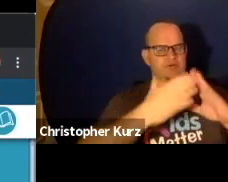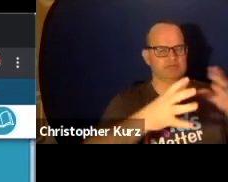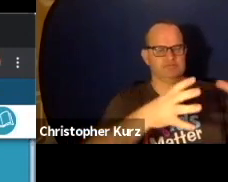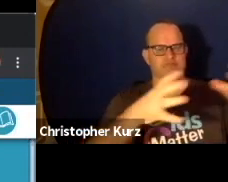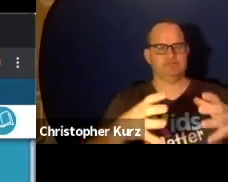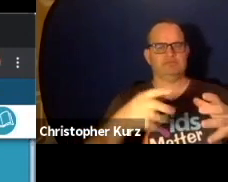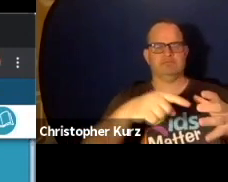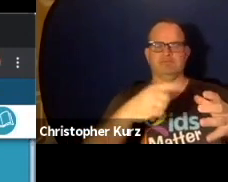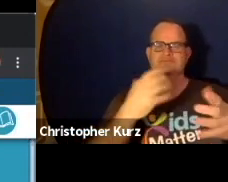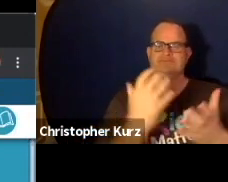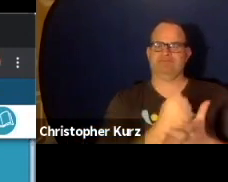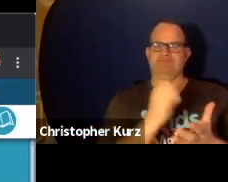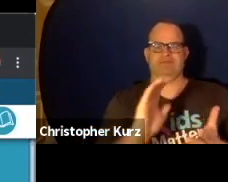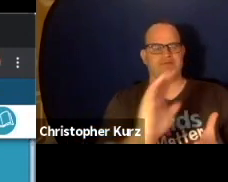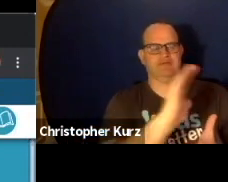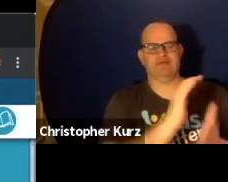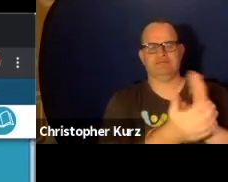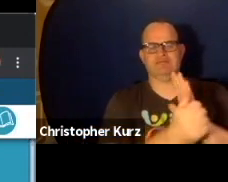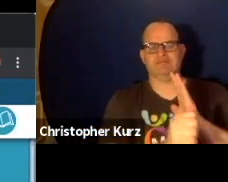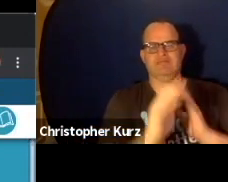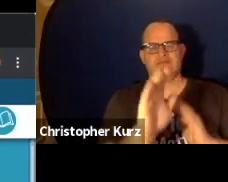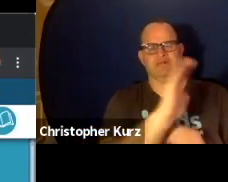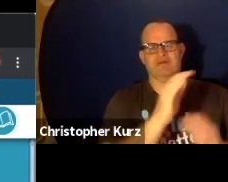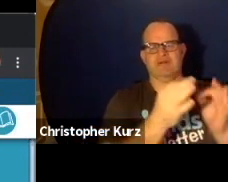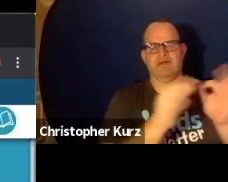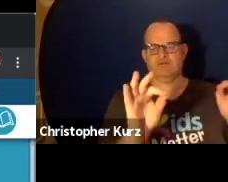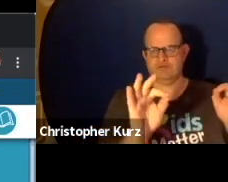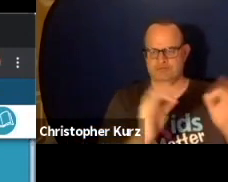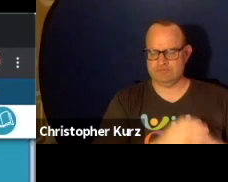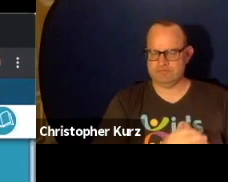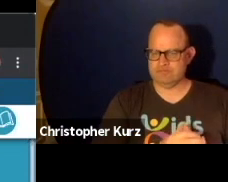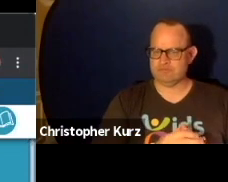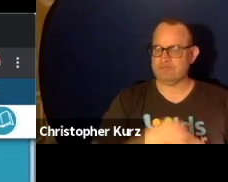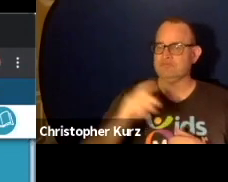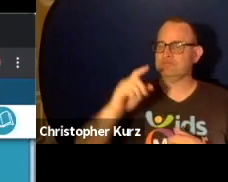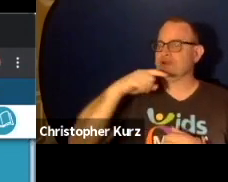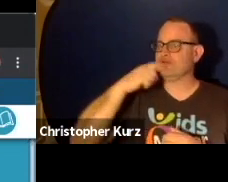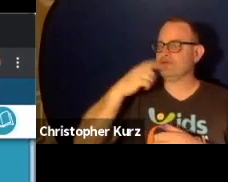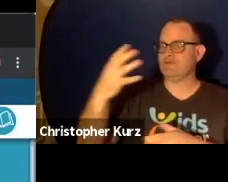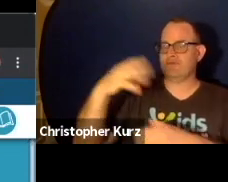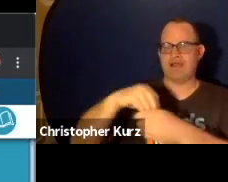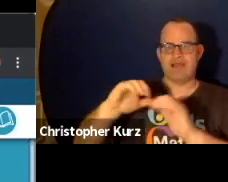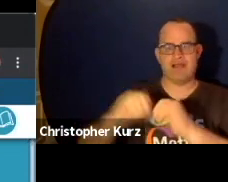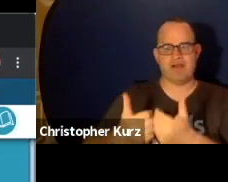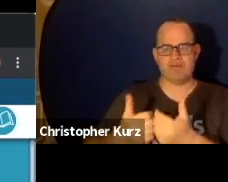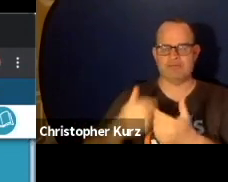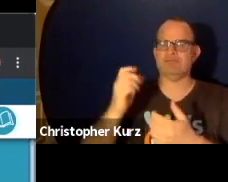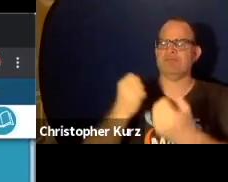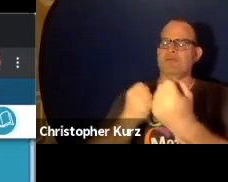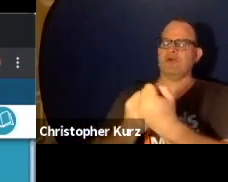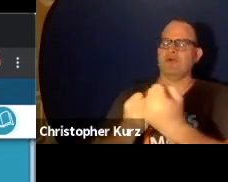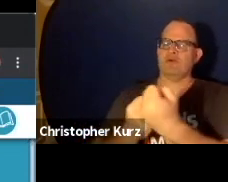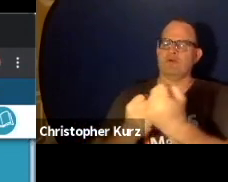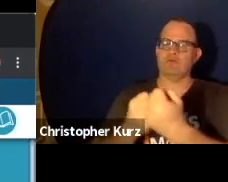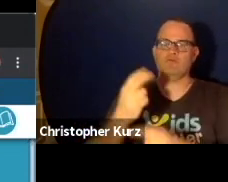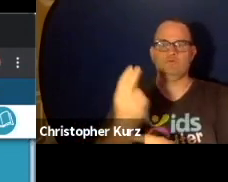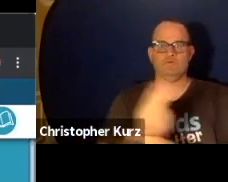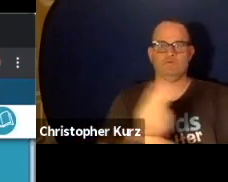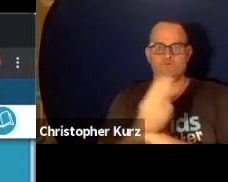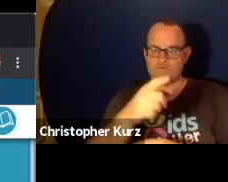this on YouTube. Instead, we would like community members, deaf people, those who are fluent in sign language,